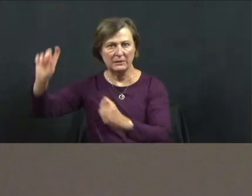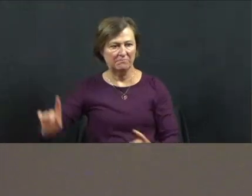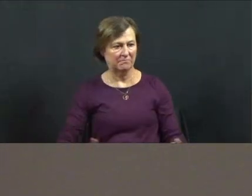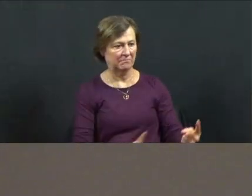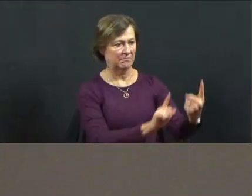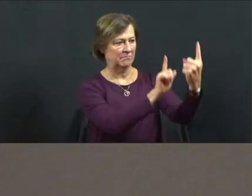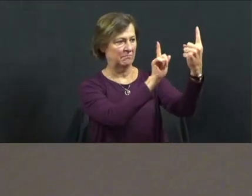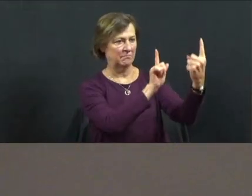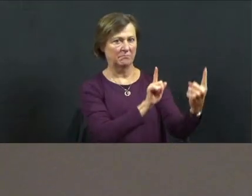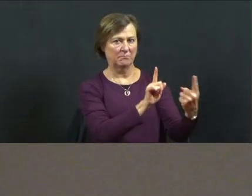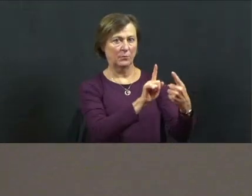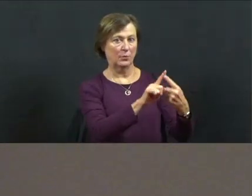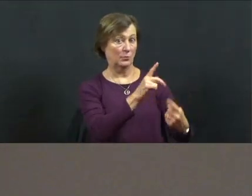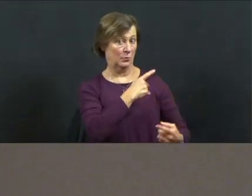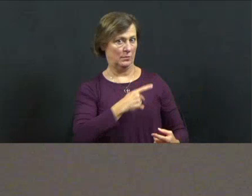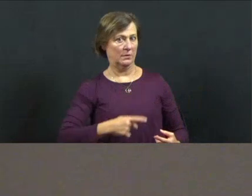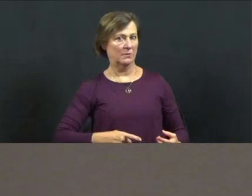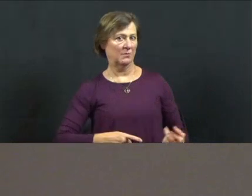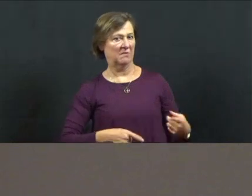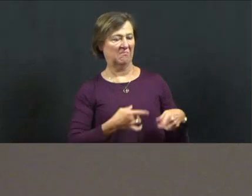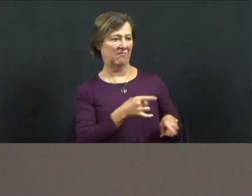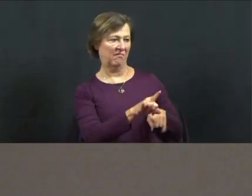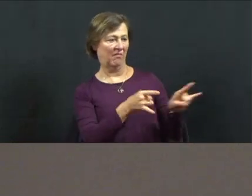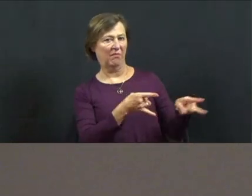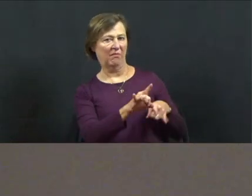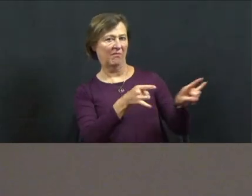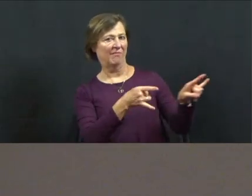Addressing him in a mocking voice, he said,